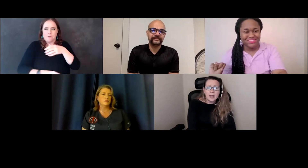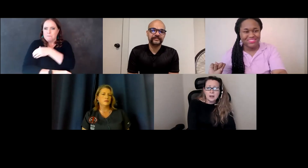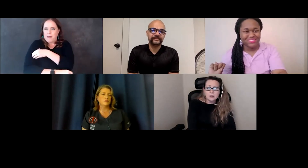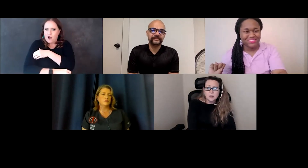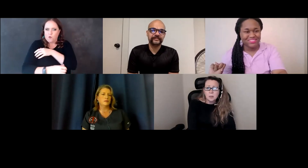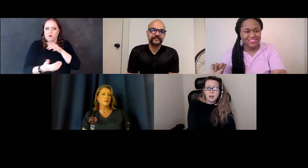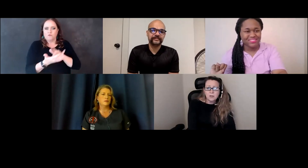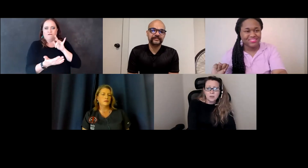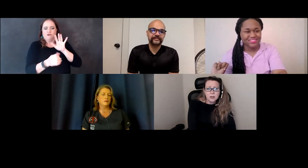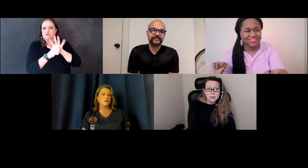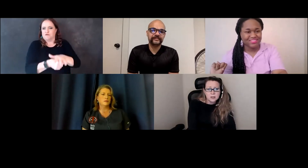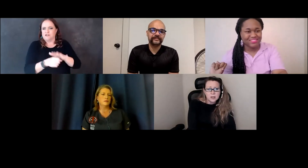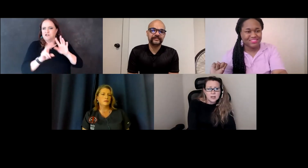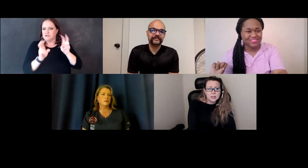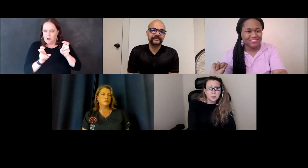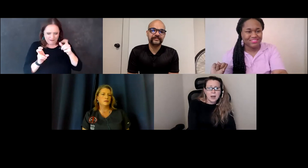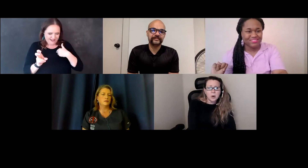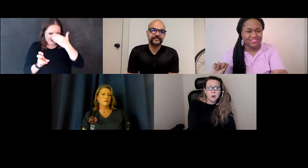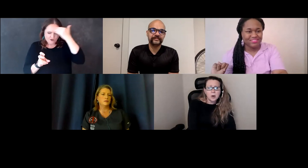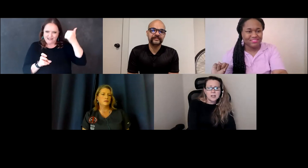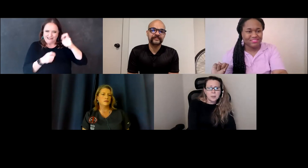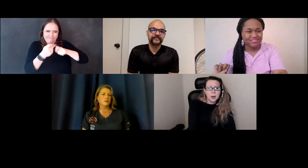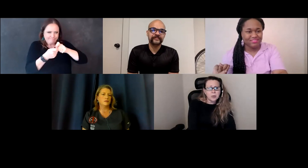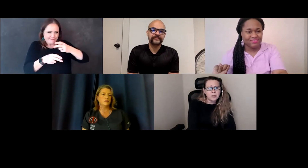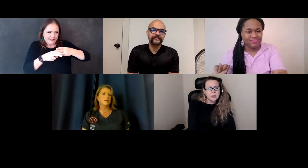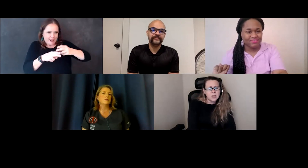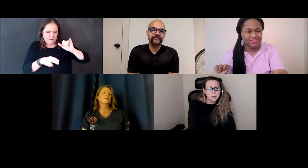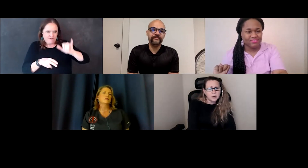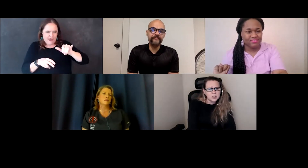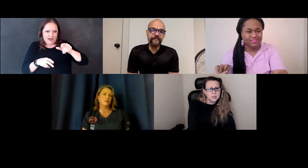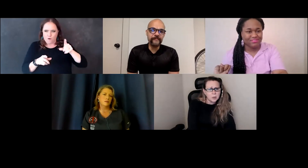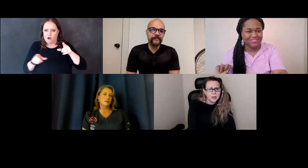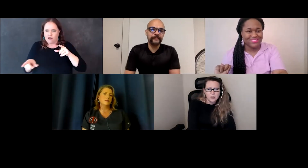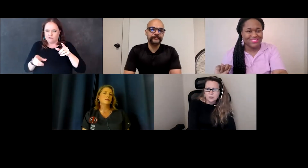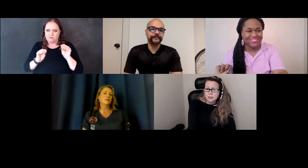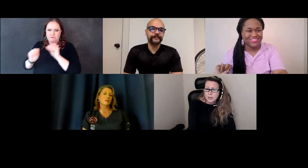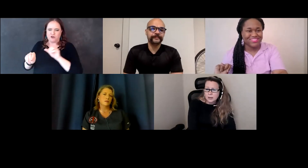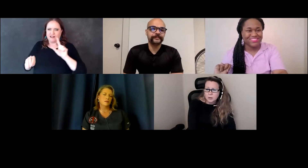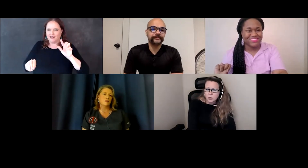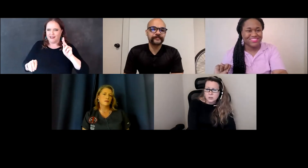And my favorite, is power, it's a power privilege and oppression topic. I forget the exact name of the course.